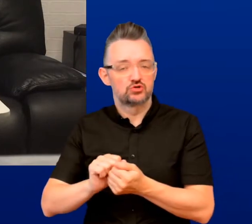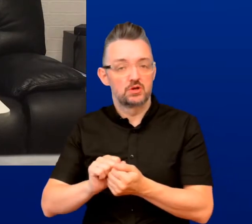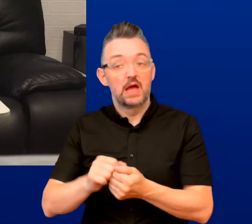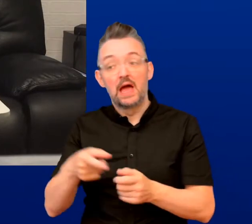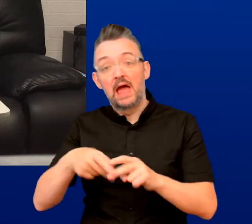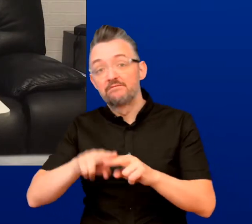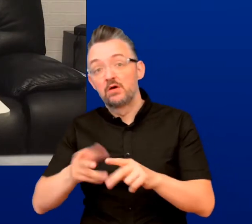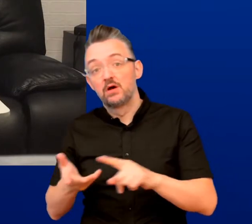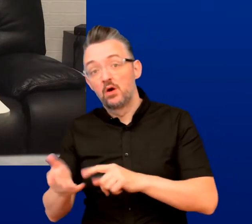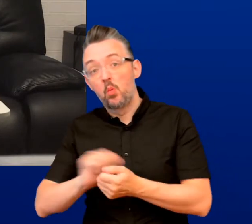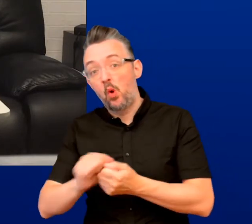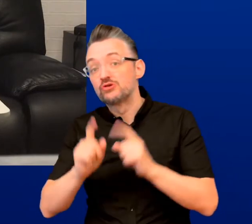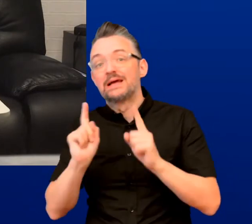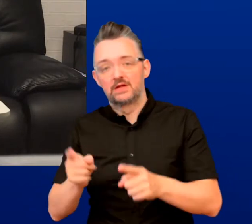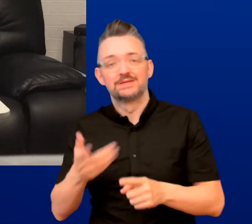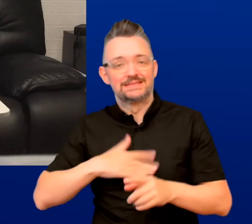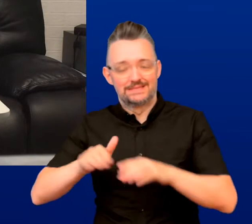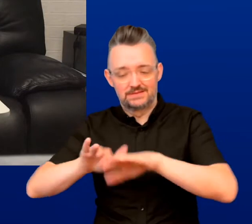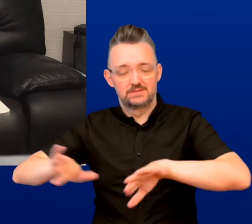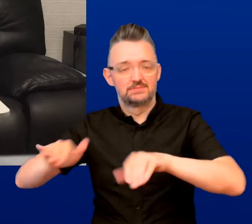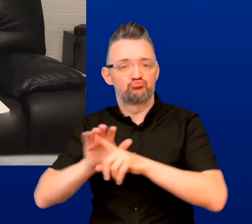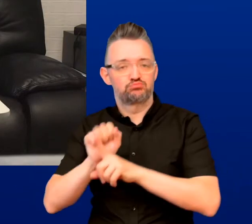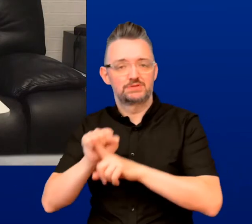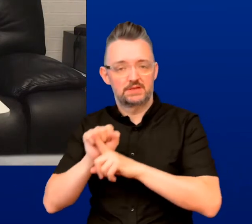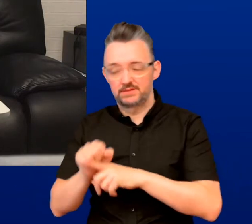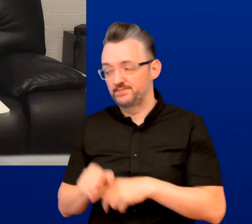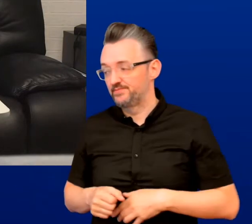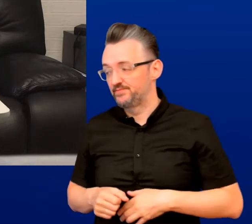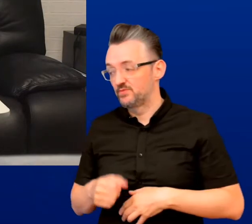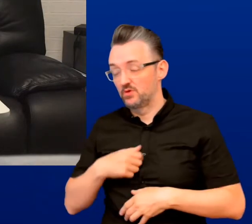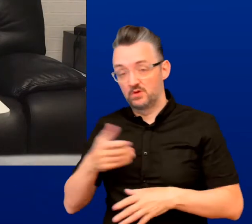So, I will pour some of this into the bowl.